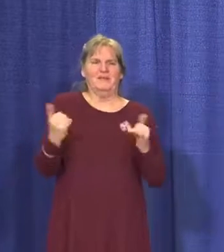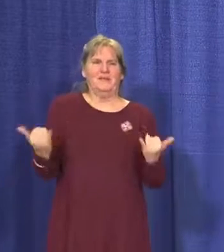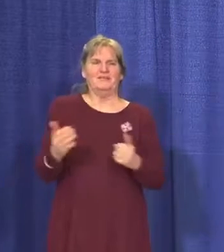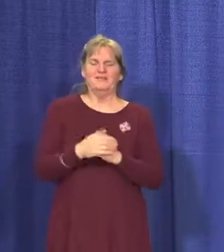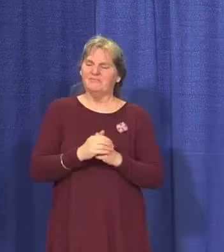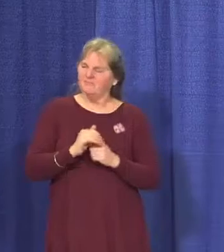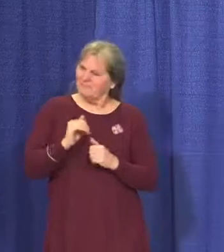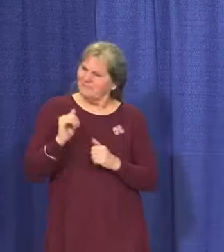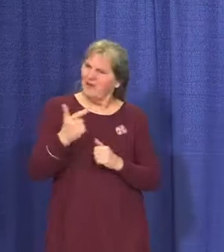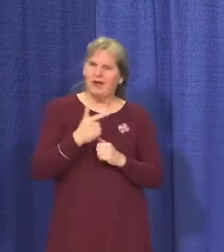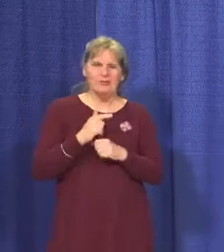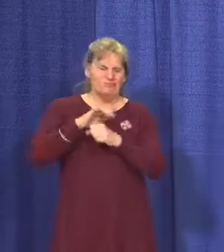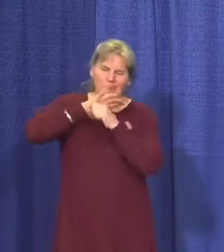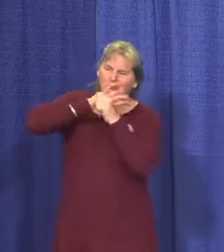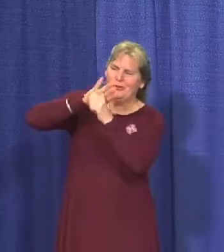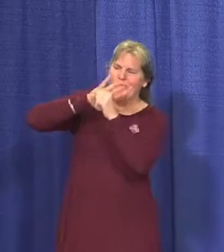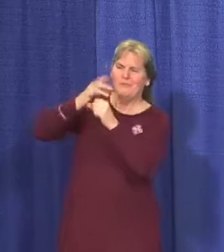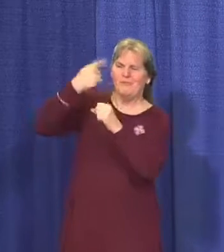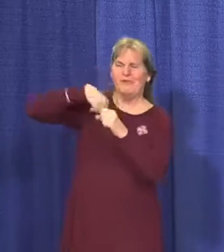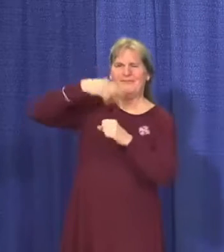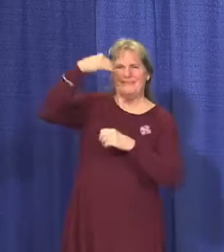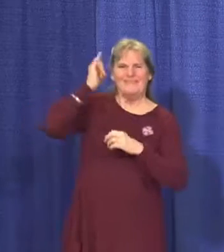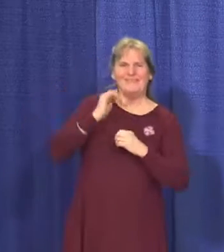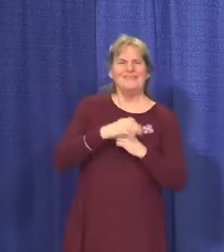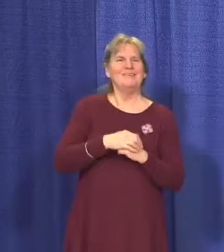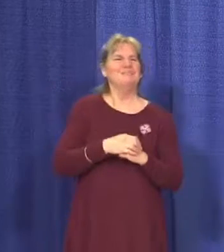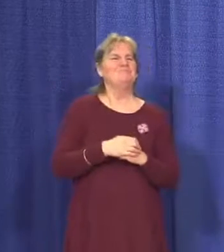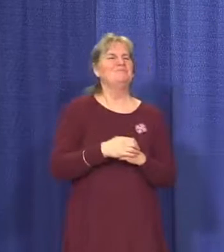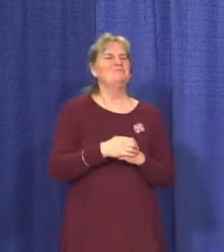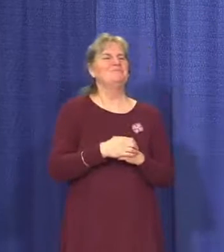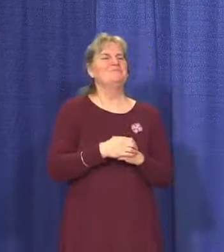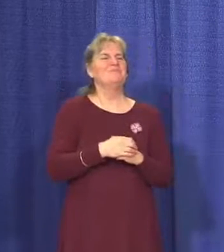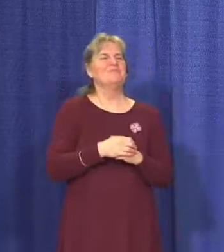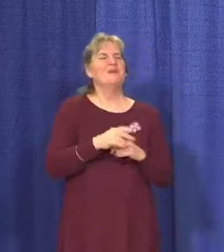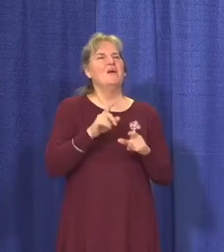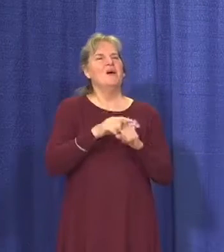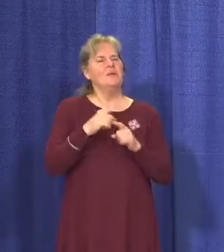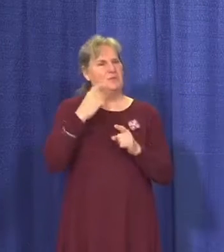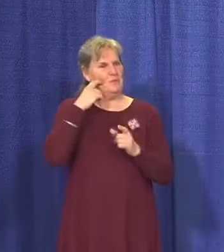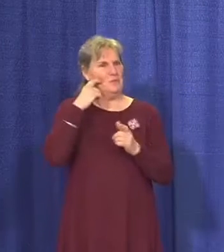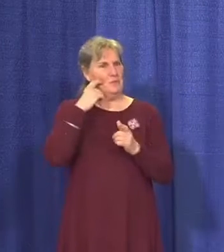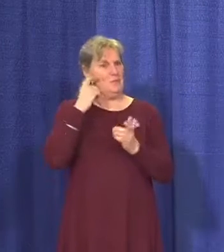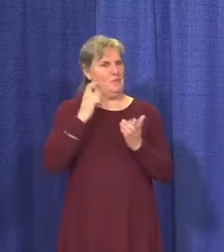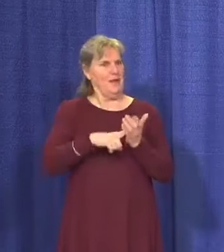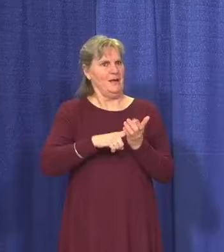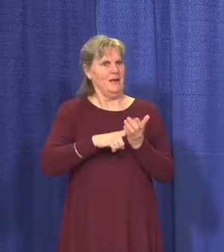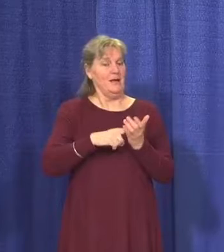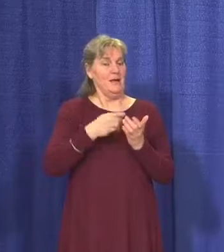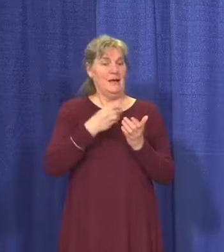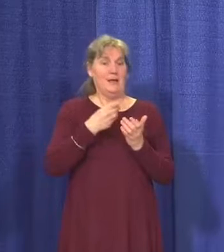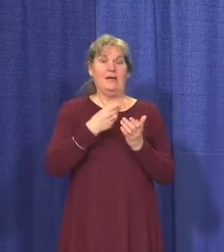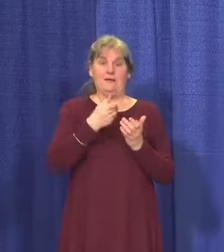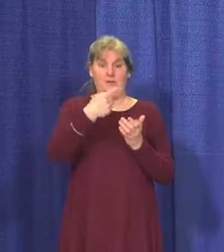always being an advocate for Yukon. In recognition of the funding